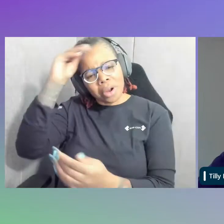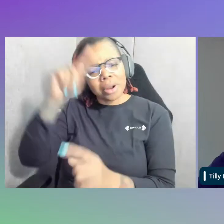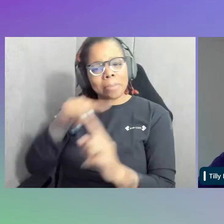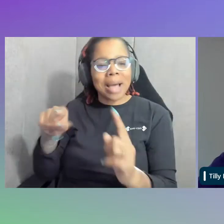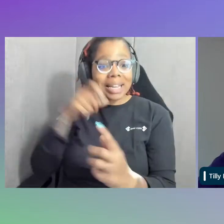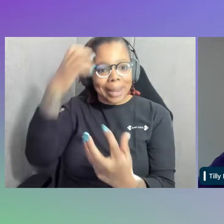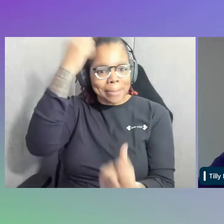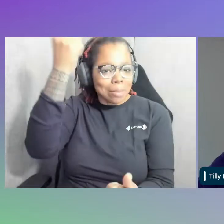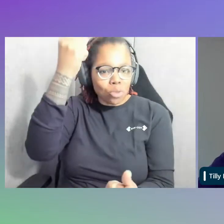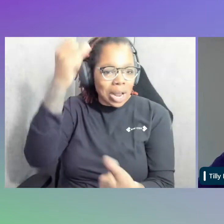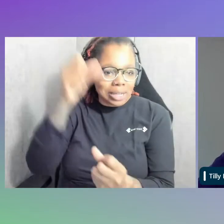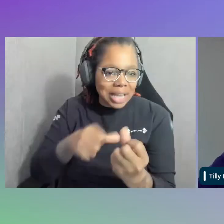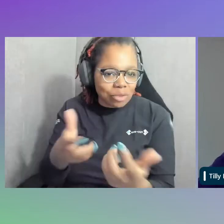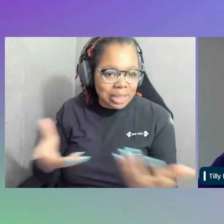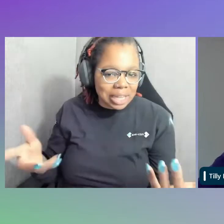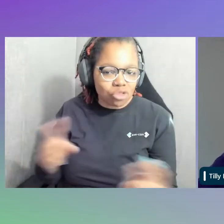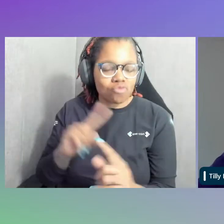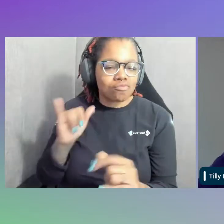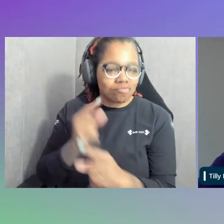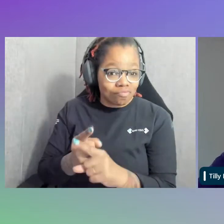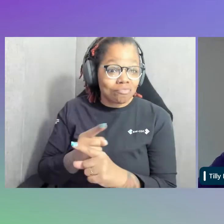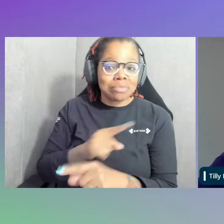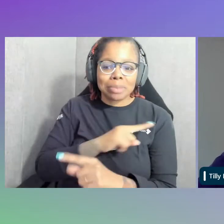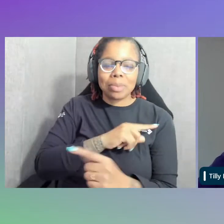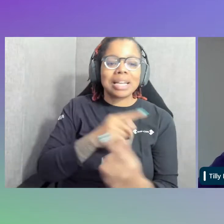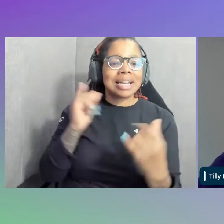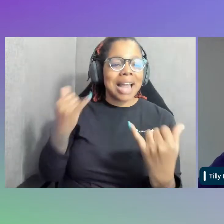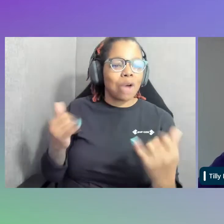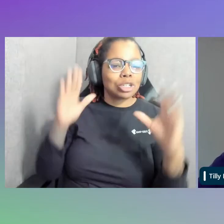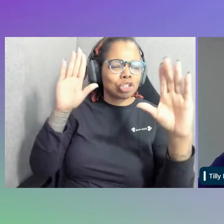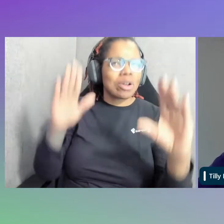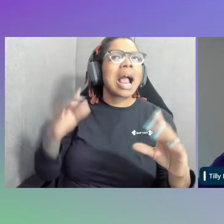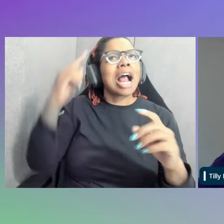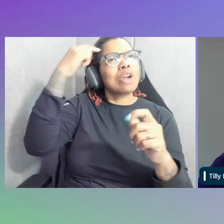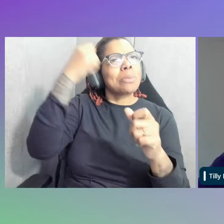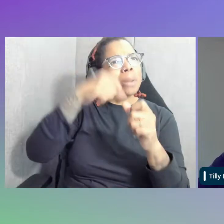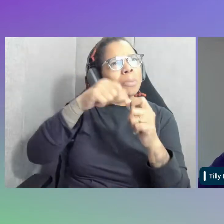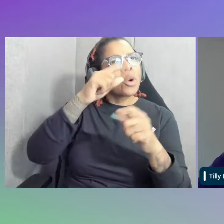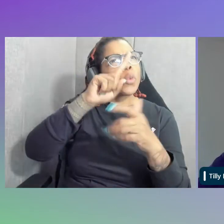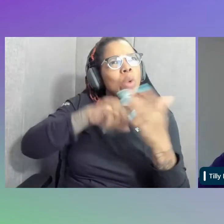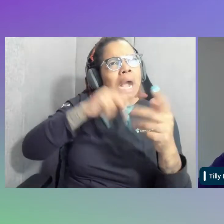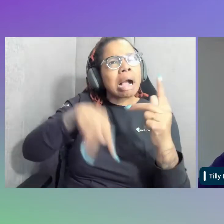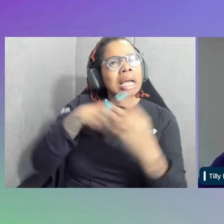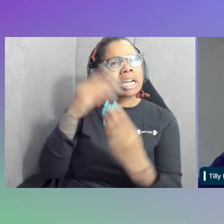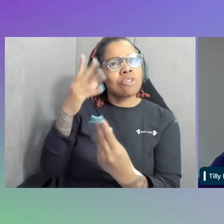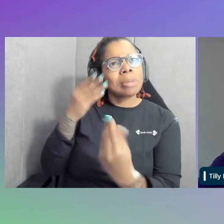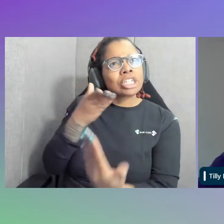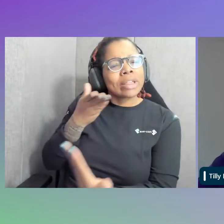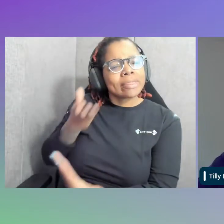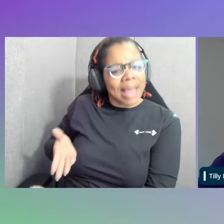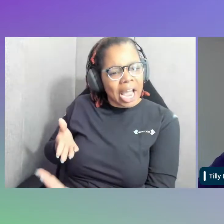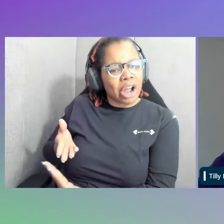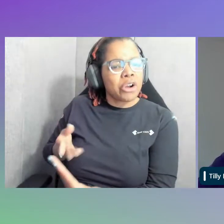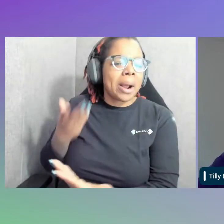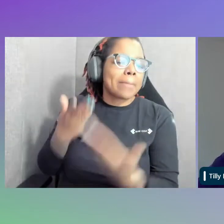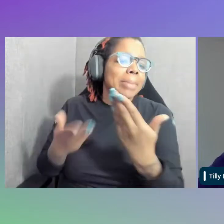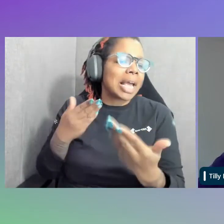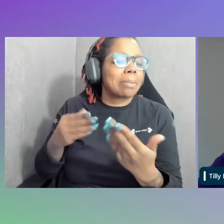all right away. But now it's great because I remember what kind of content's there. And you